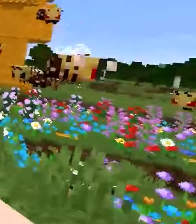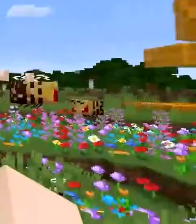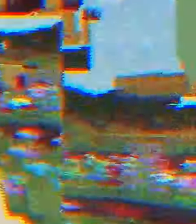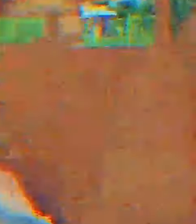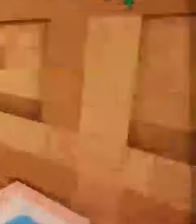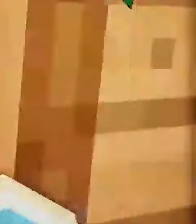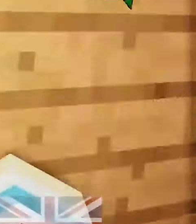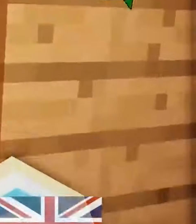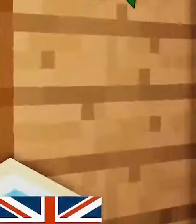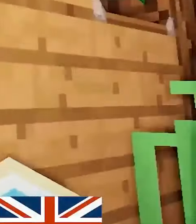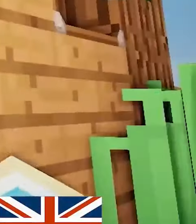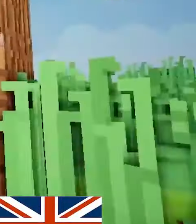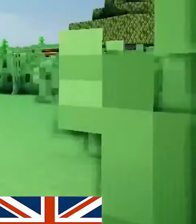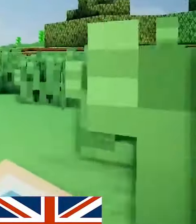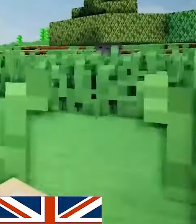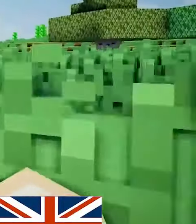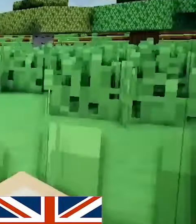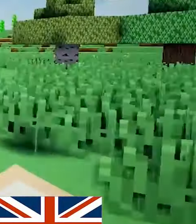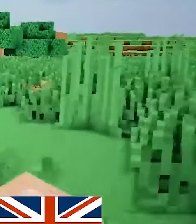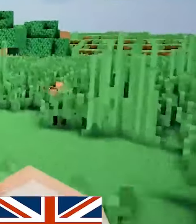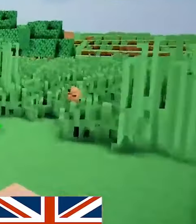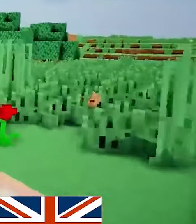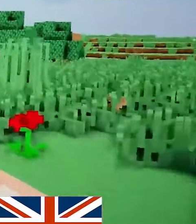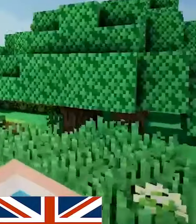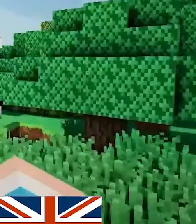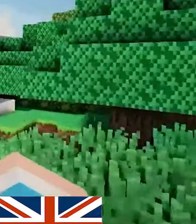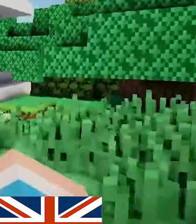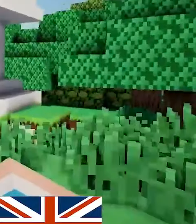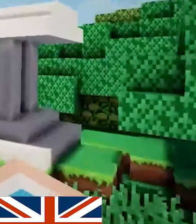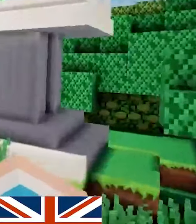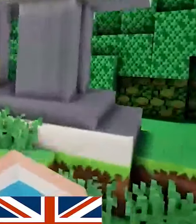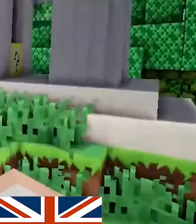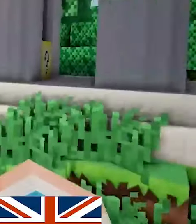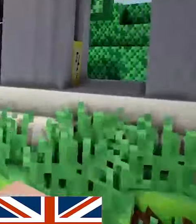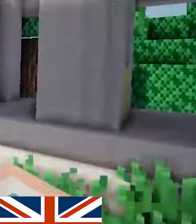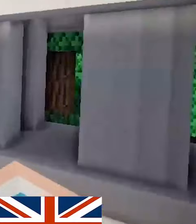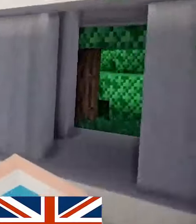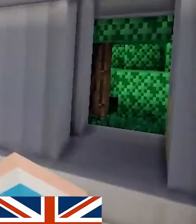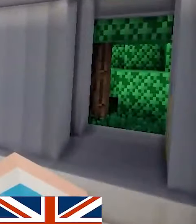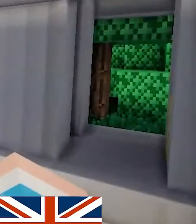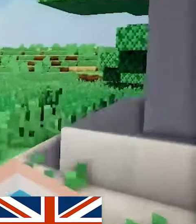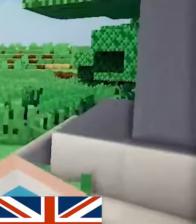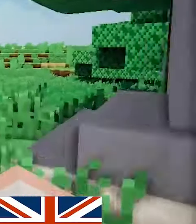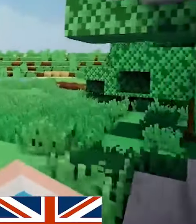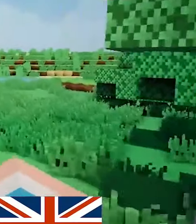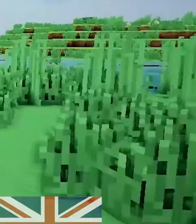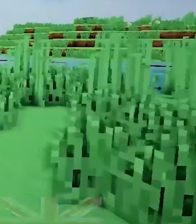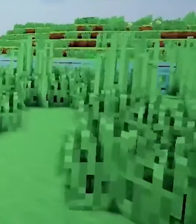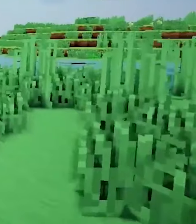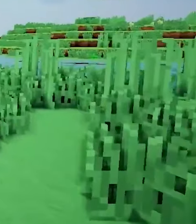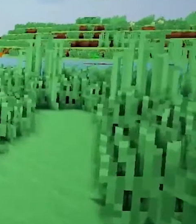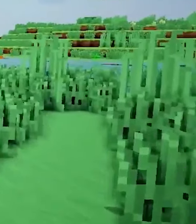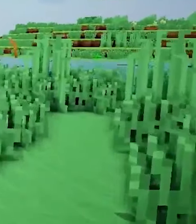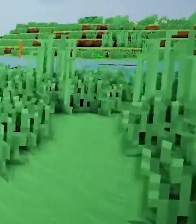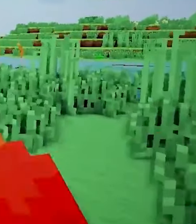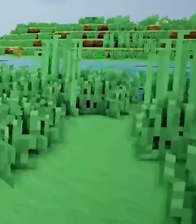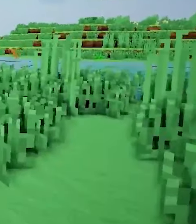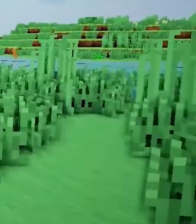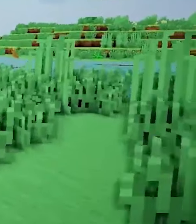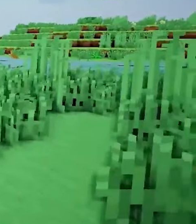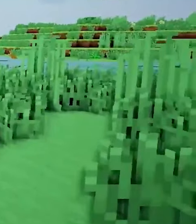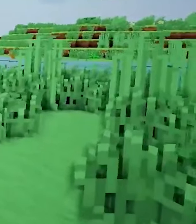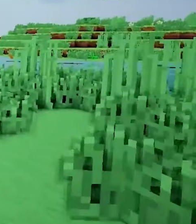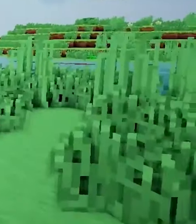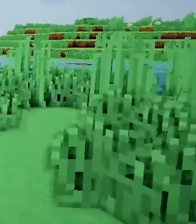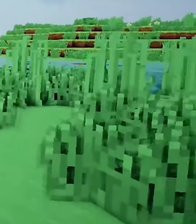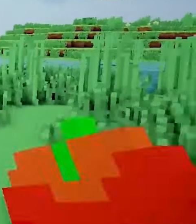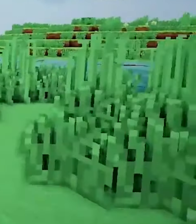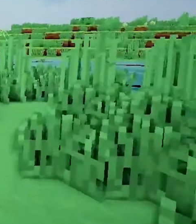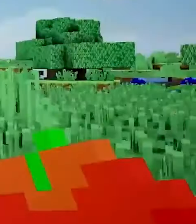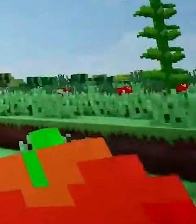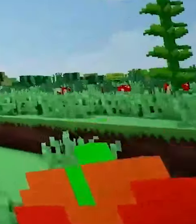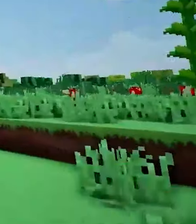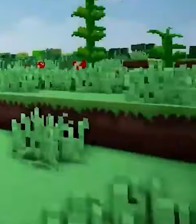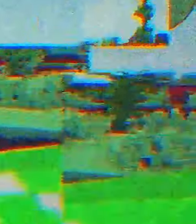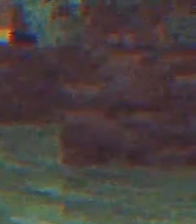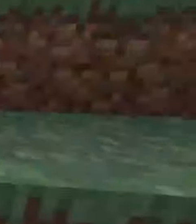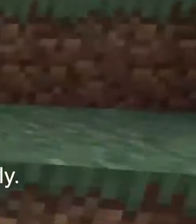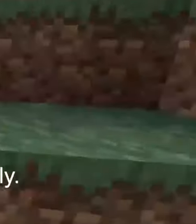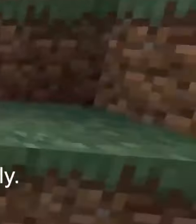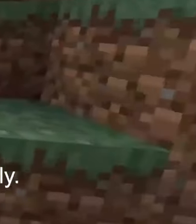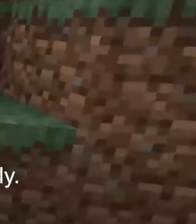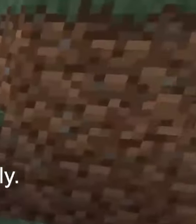THE BEES ARE SO MAD.